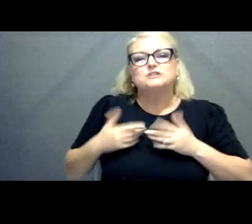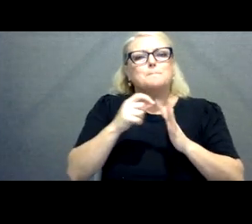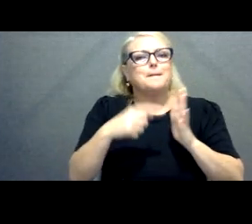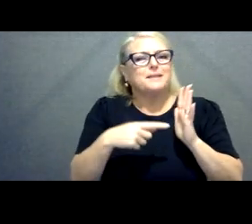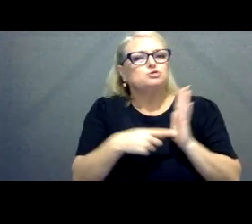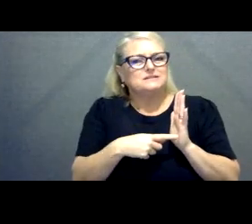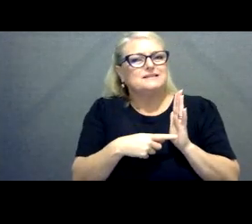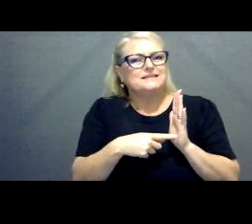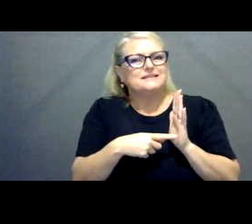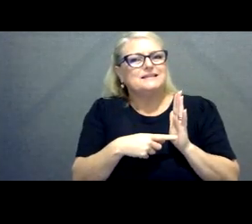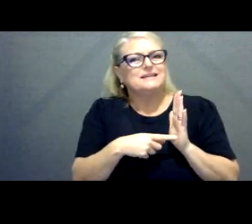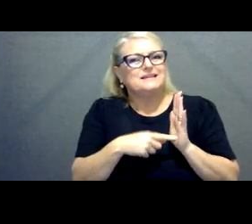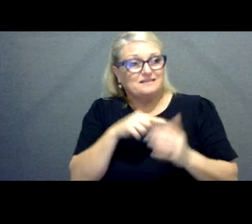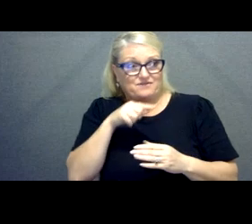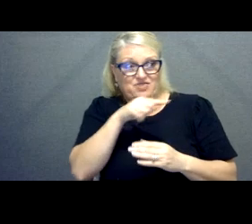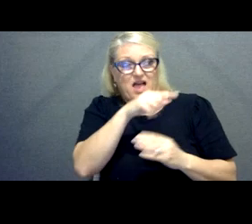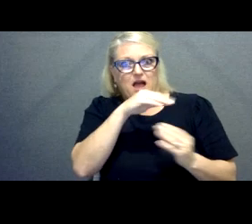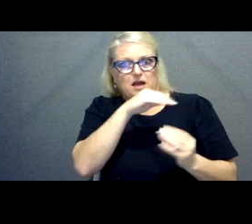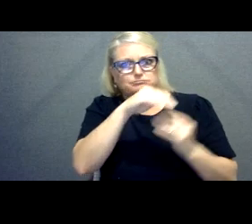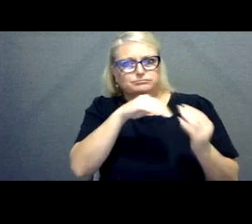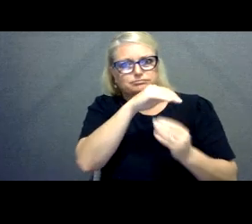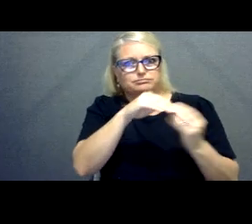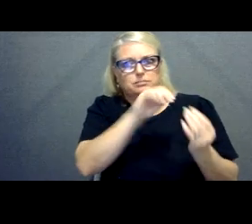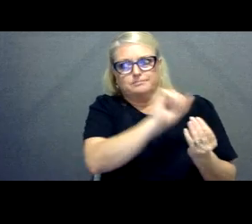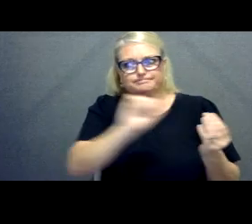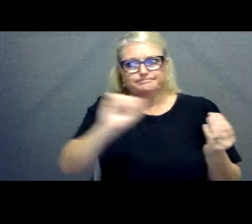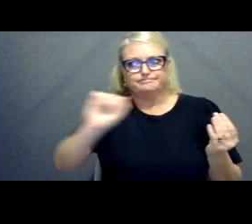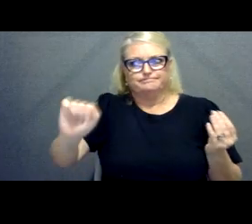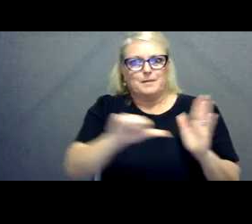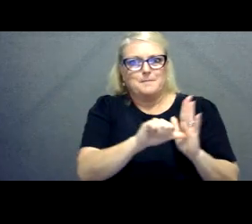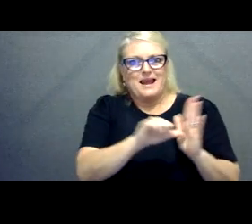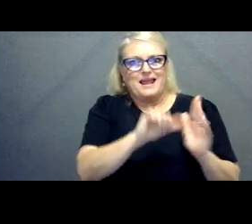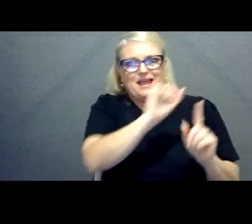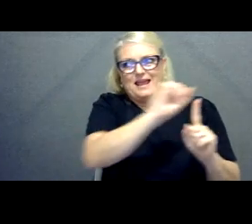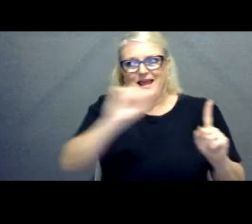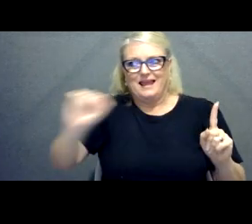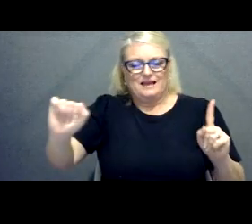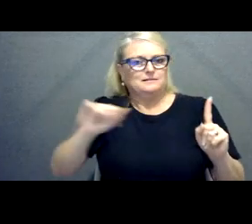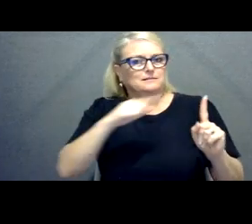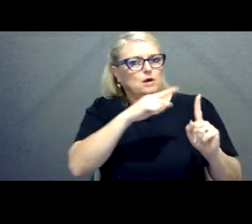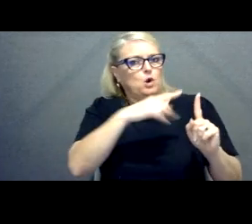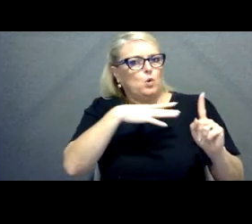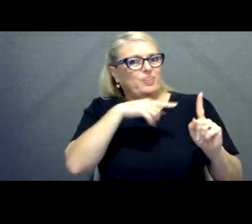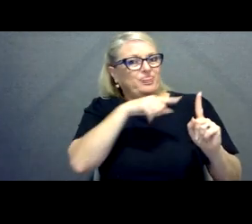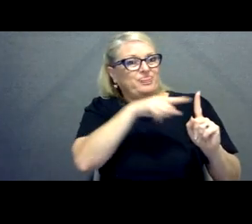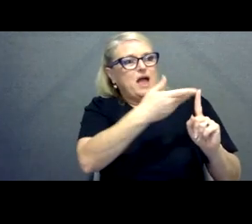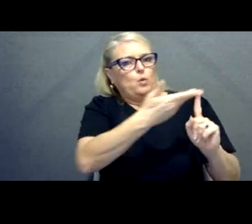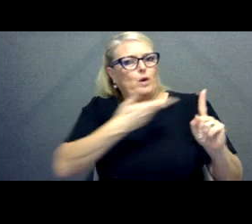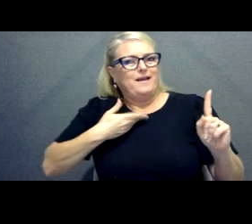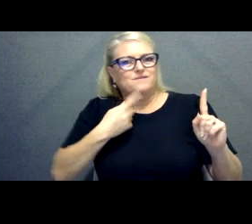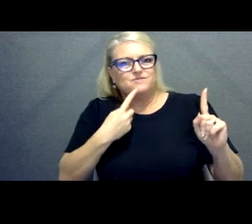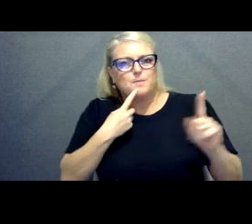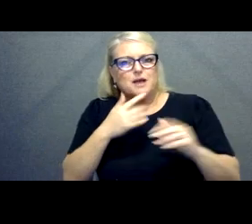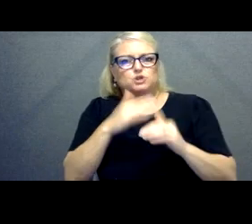they will hold all of the the details about their assets and um liabilities and income so